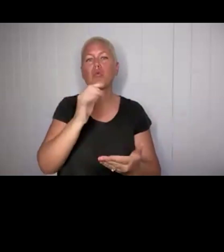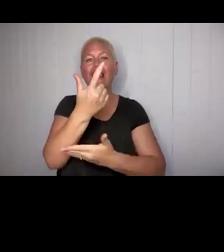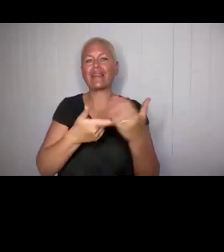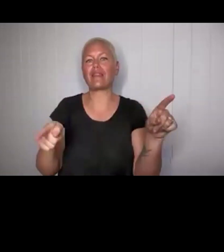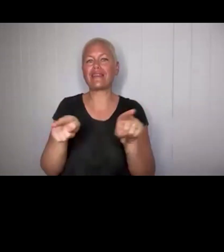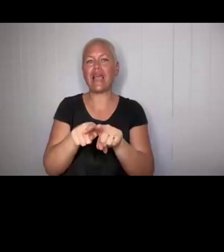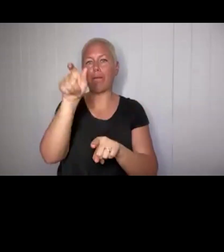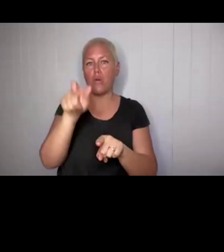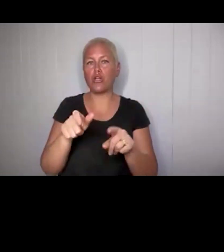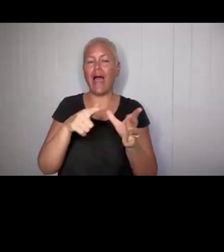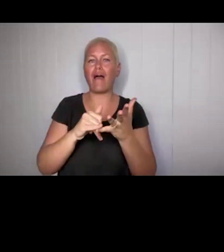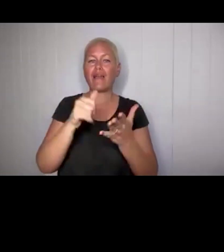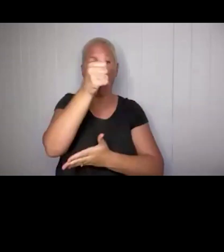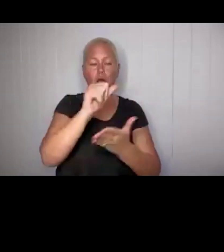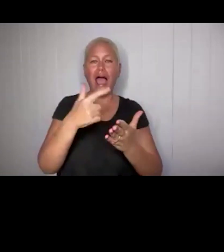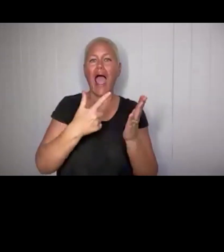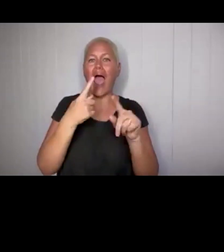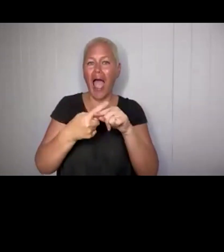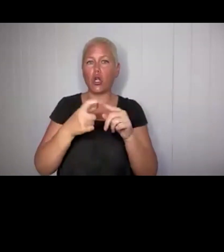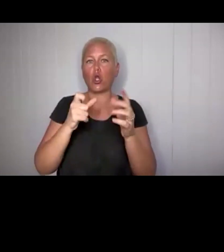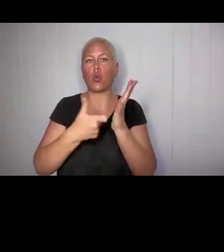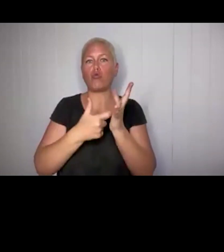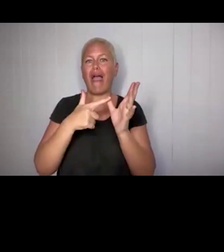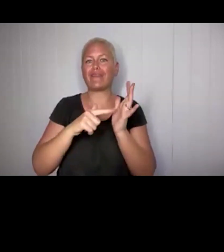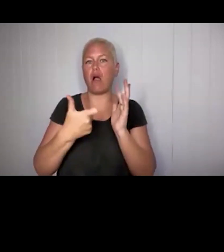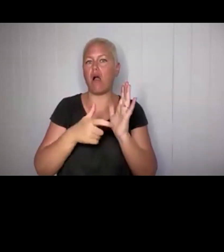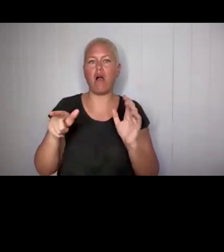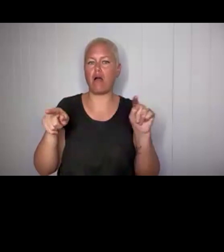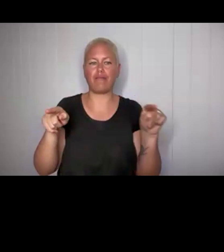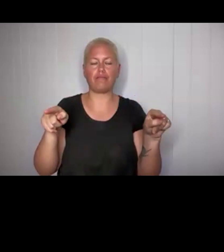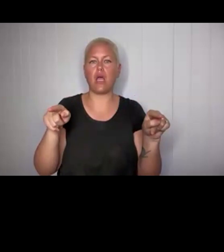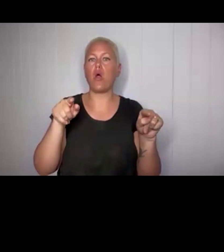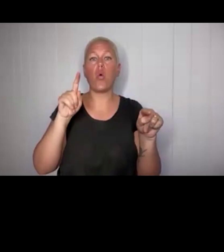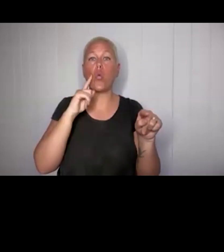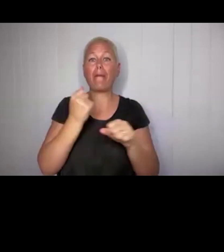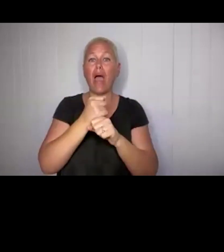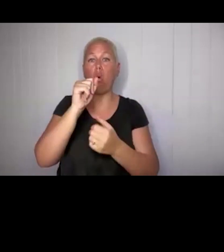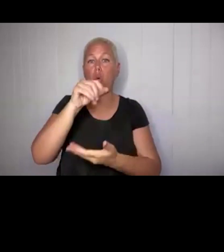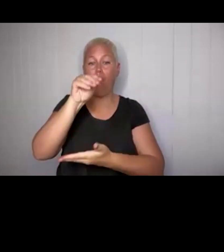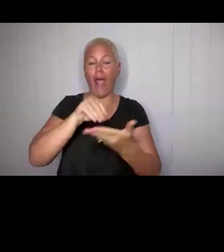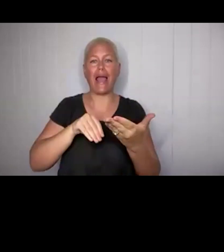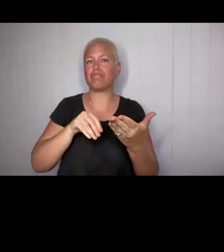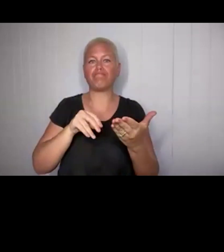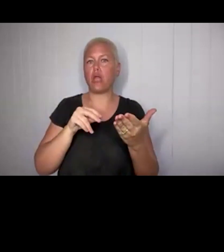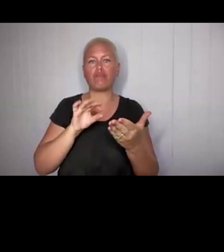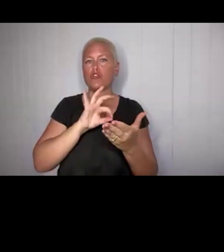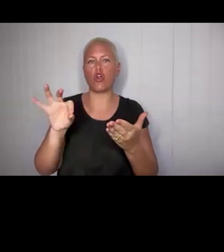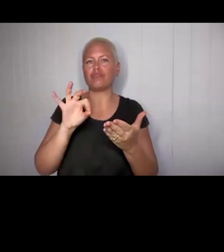a curator and the artist, is basically that will render the application as ineligible. In the end,